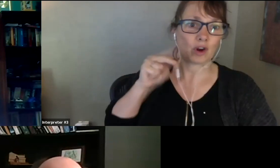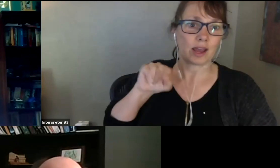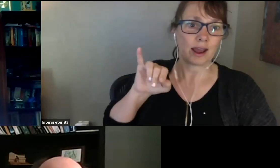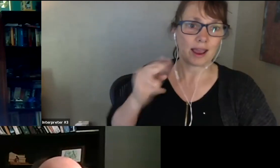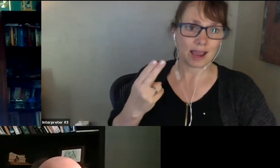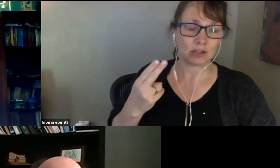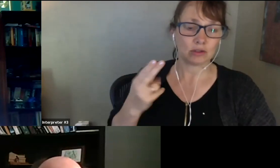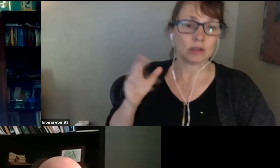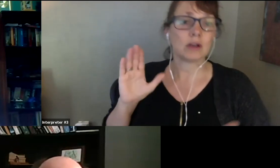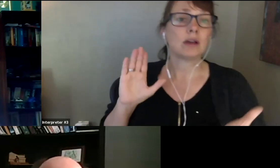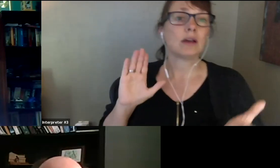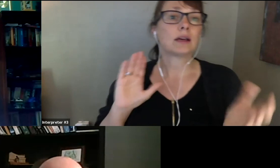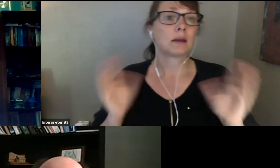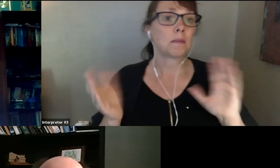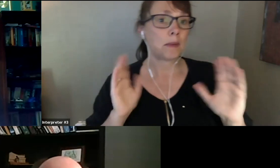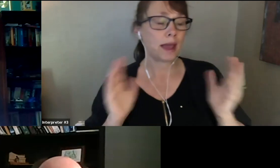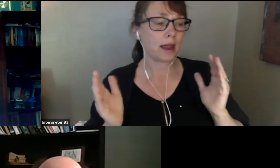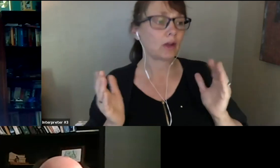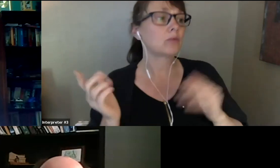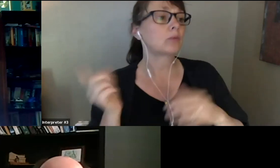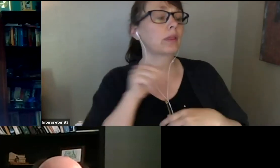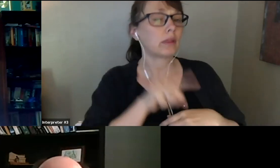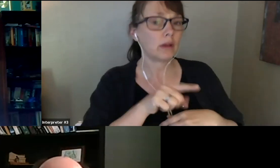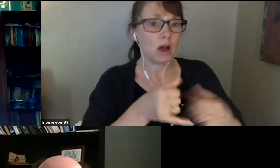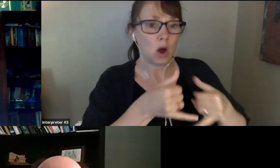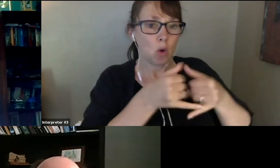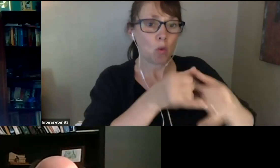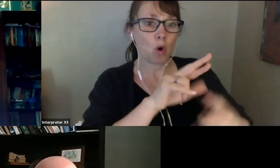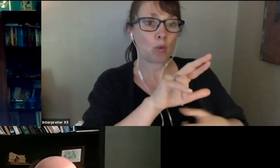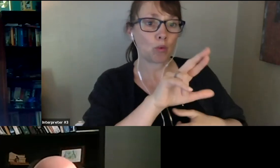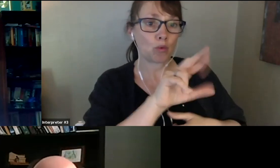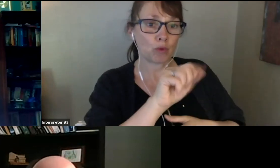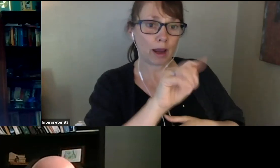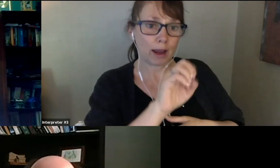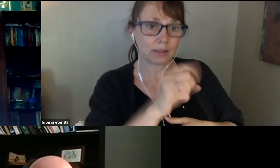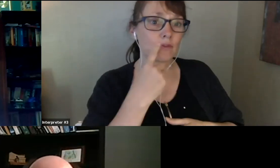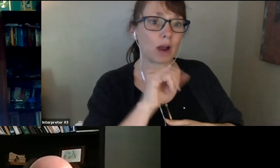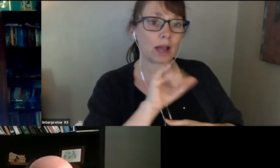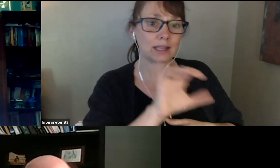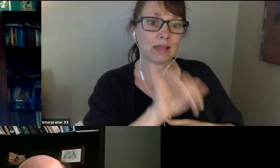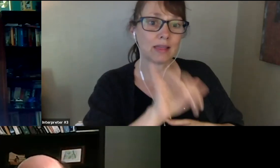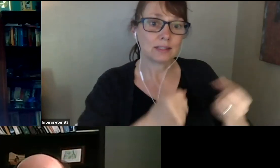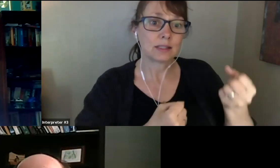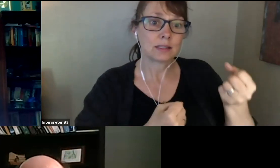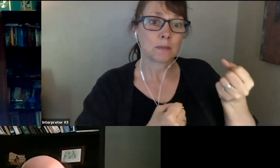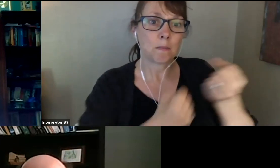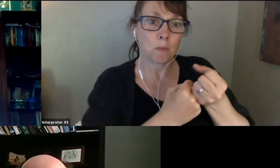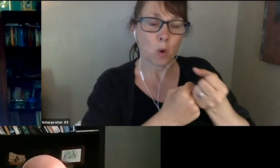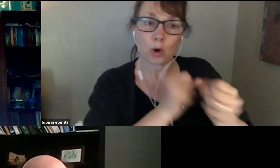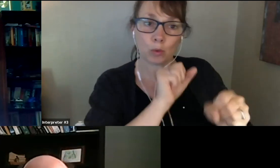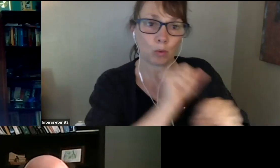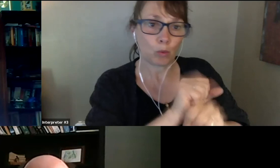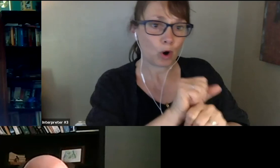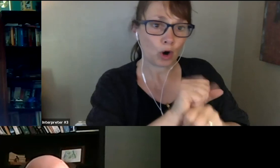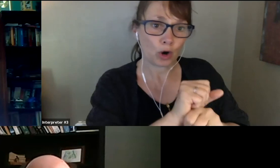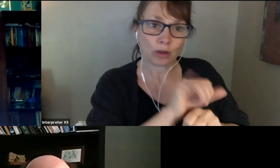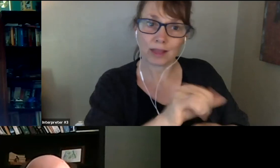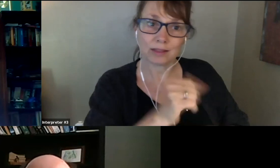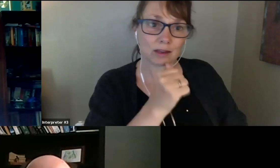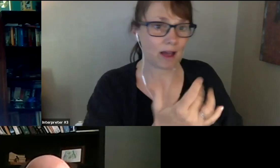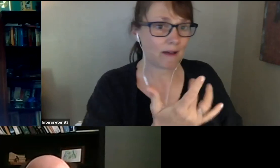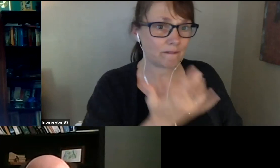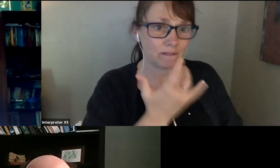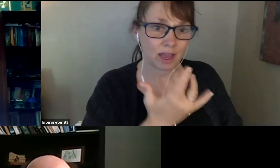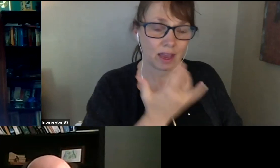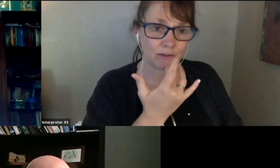the award rates for the Institutes that support work that is not so favored by minority investigators